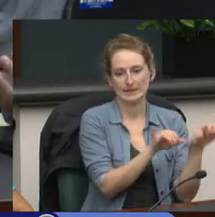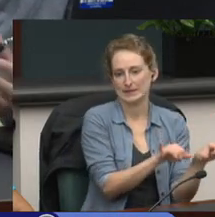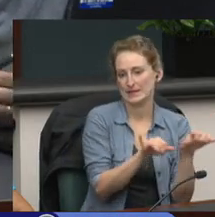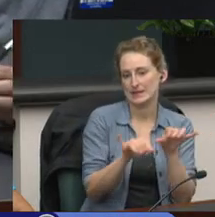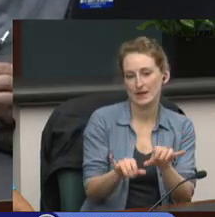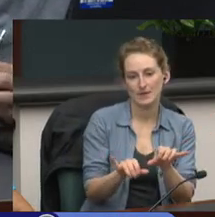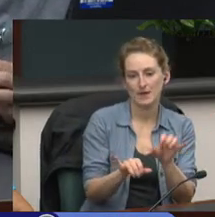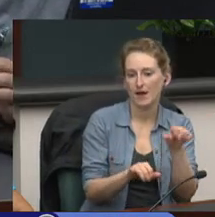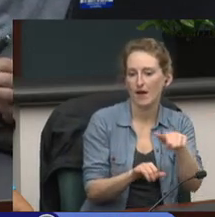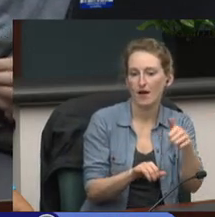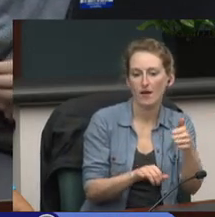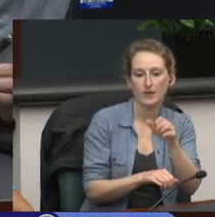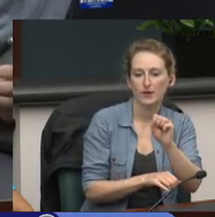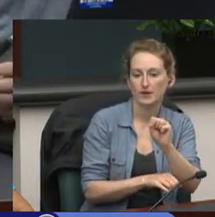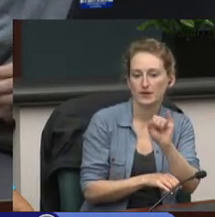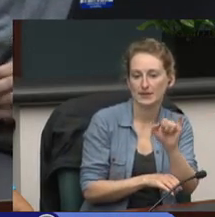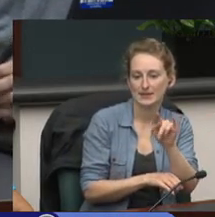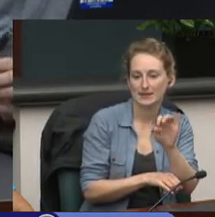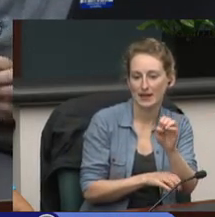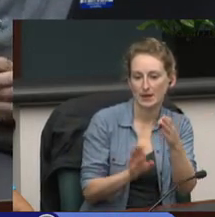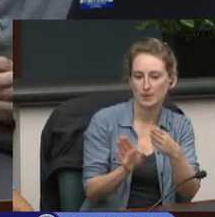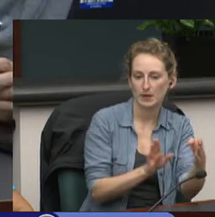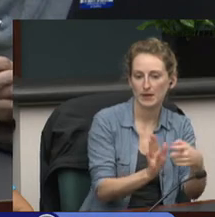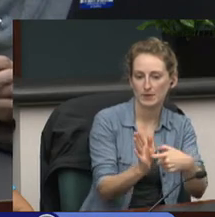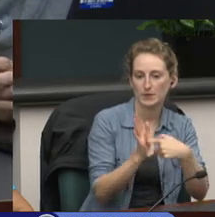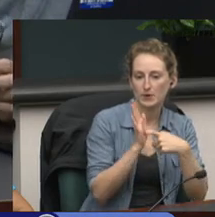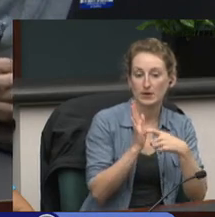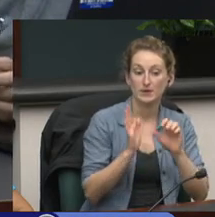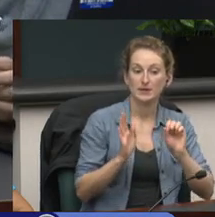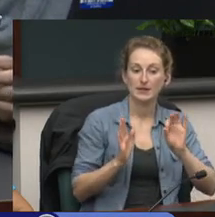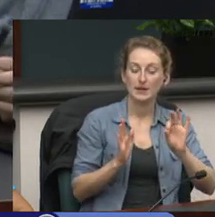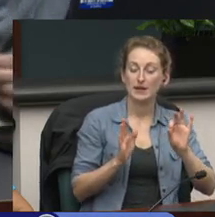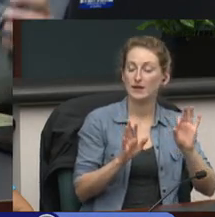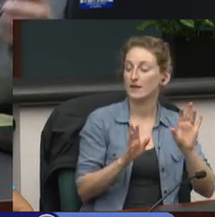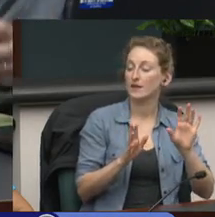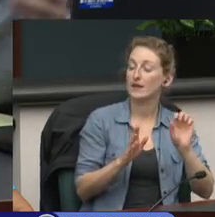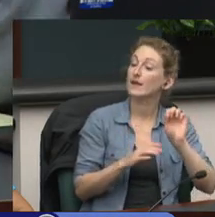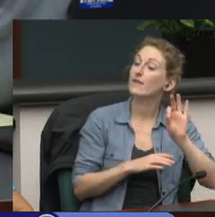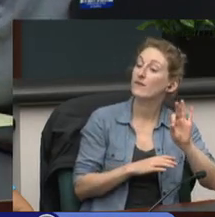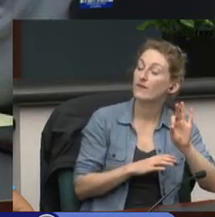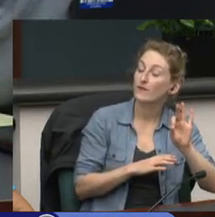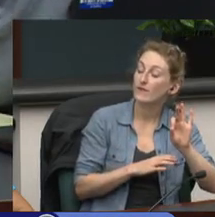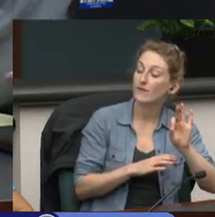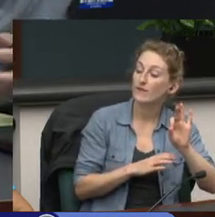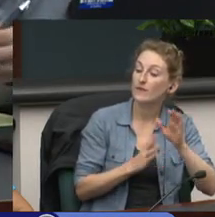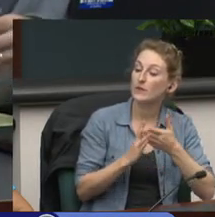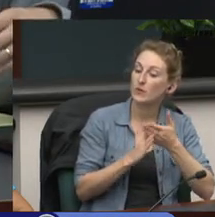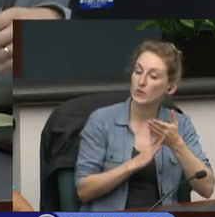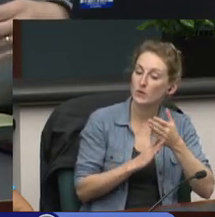requirements if it's done if it's done through a subdivision process and then